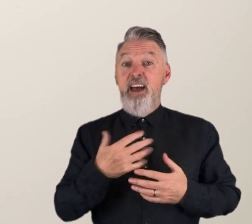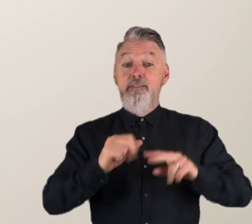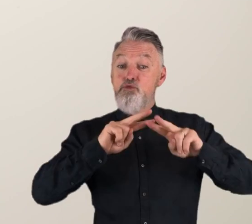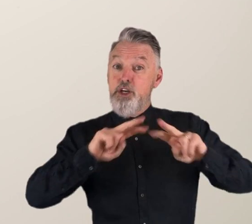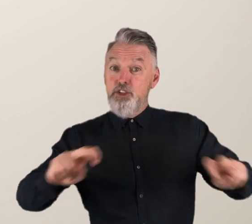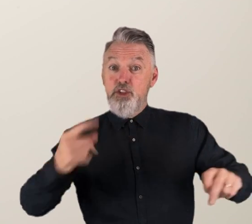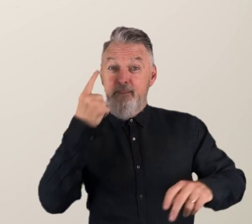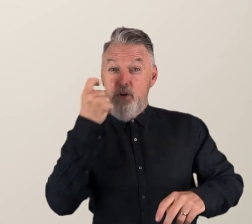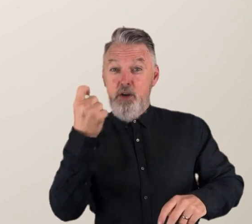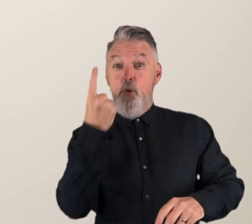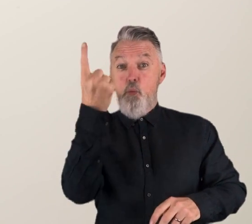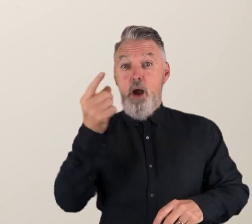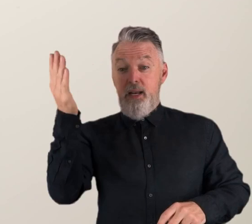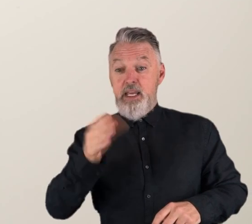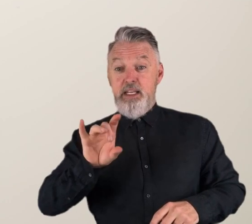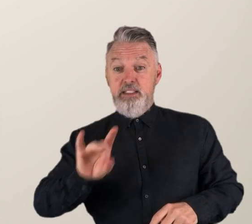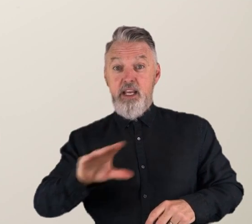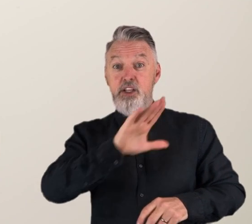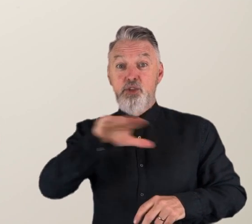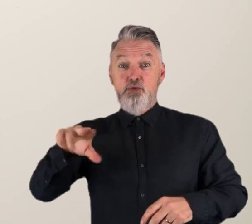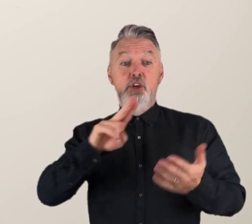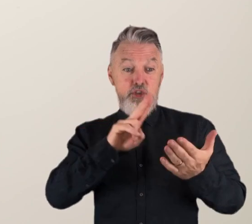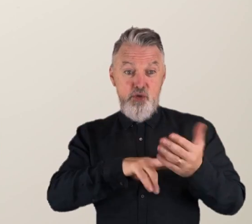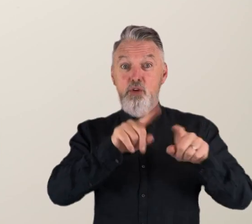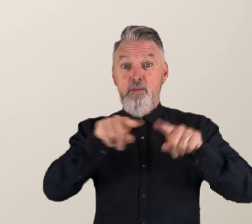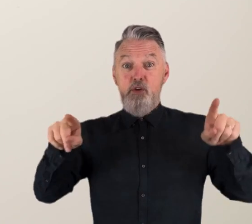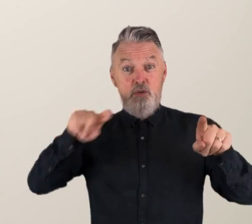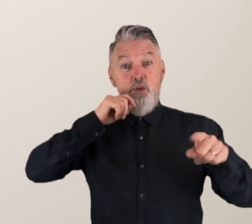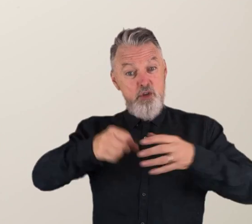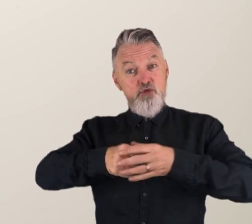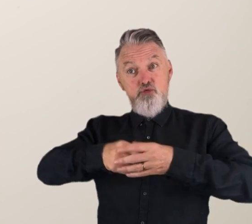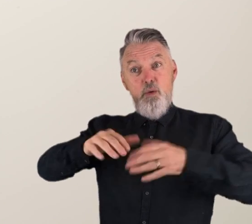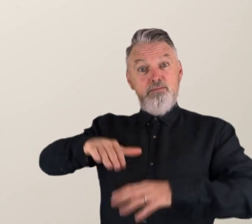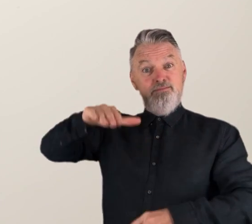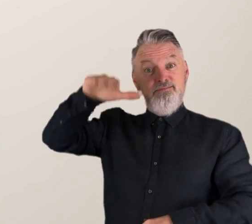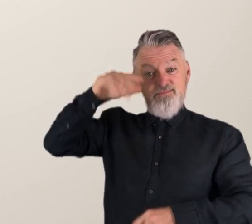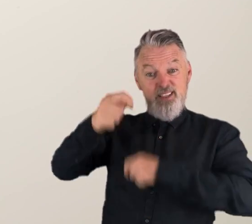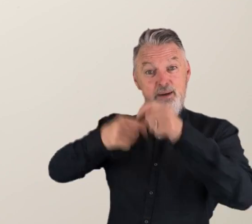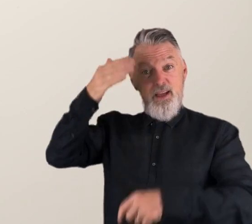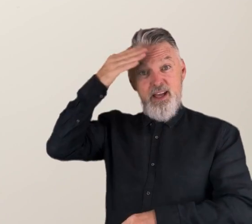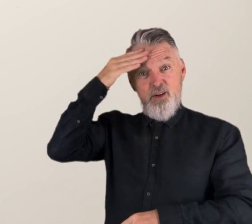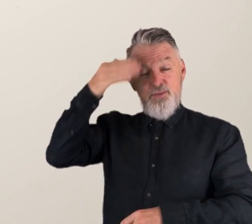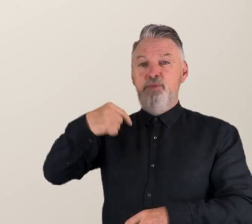at least one in ten children are neurodiverse, and they’ll grow up to be neurodiverse adults. Our work to help adults today